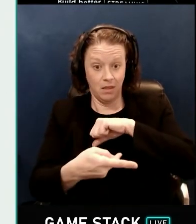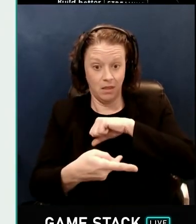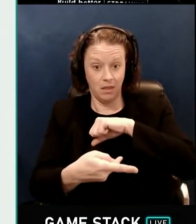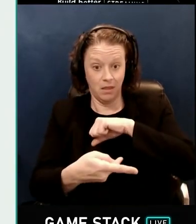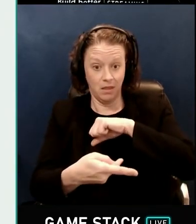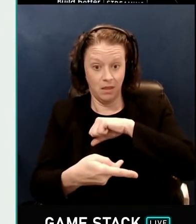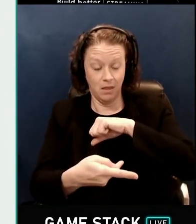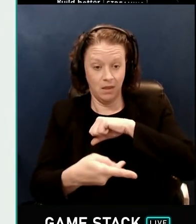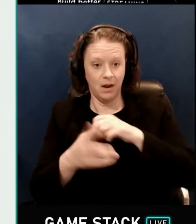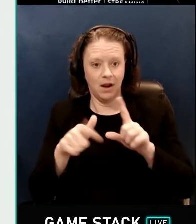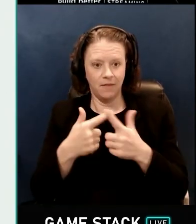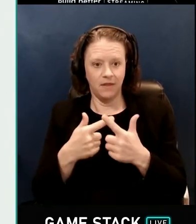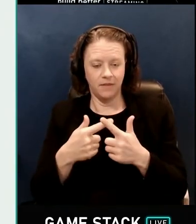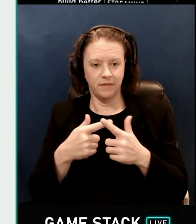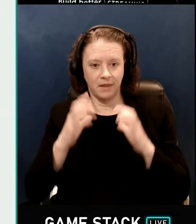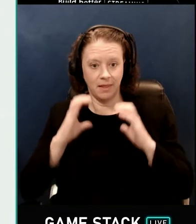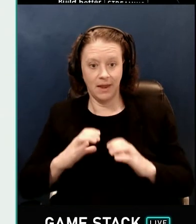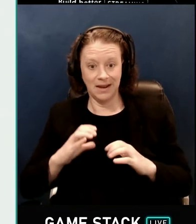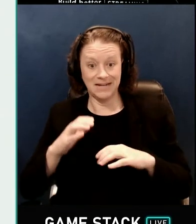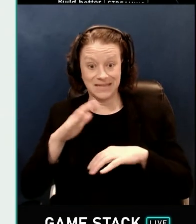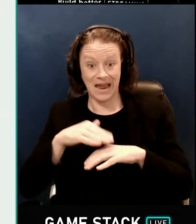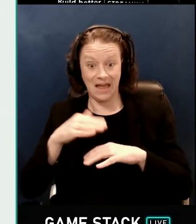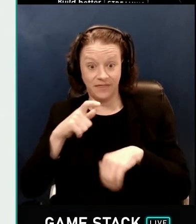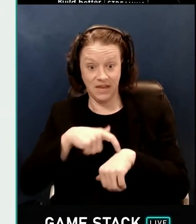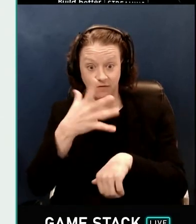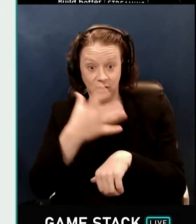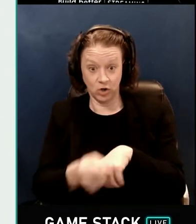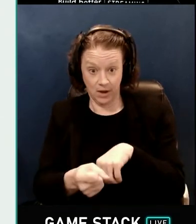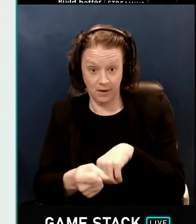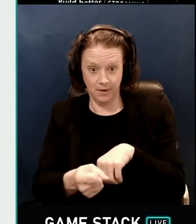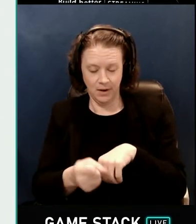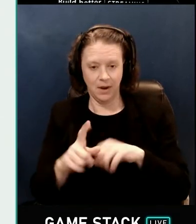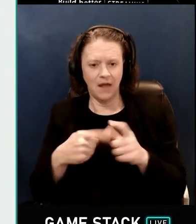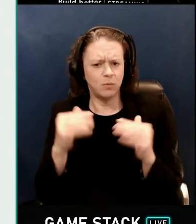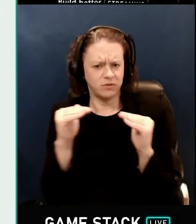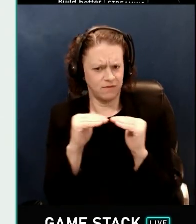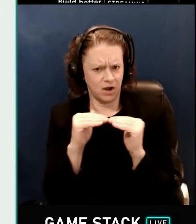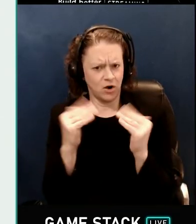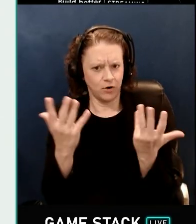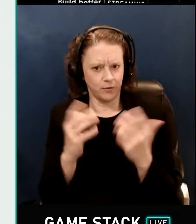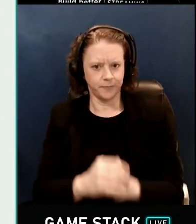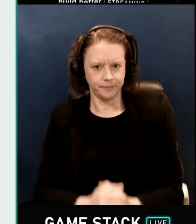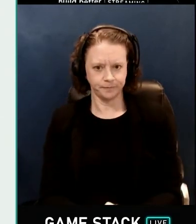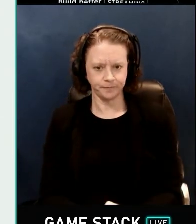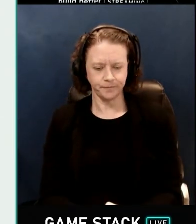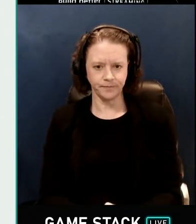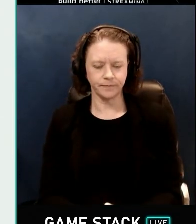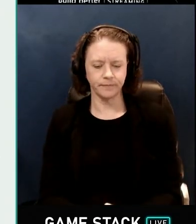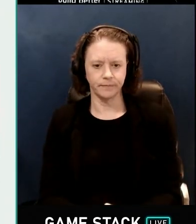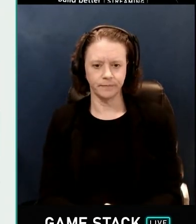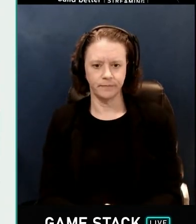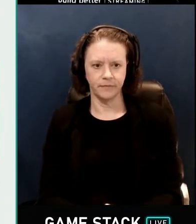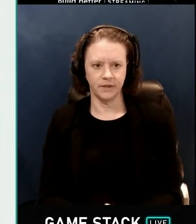client is at the end of their time, and it was fair. OK.